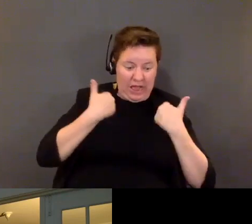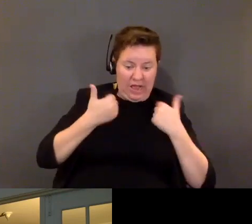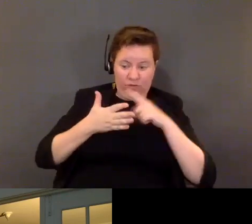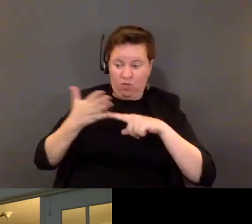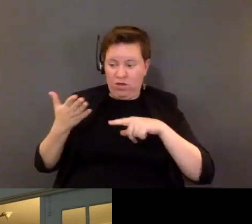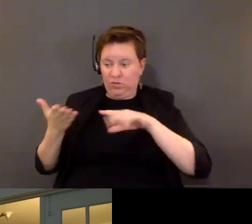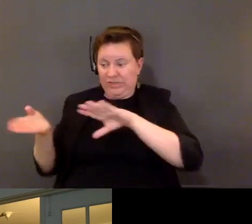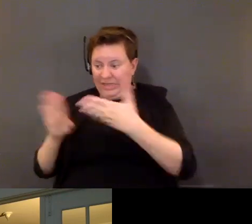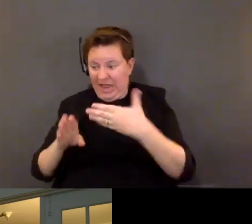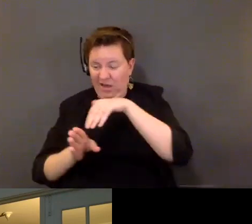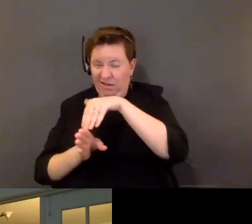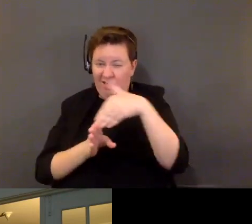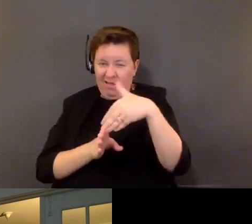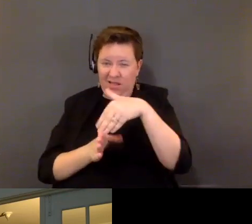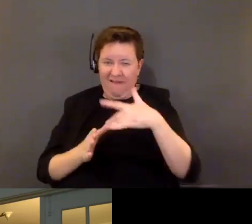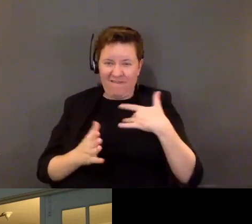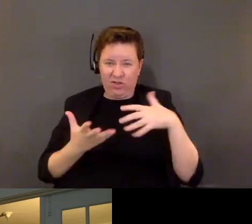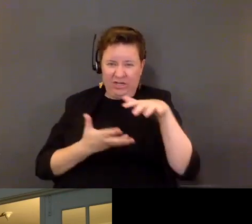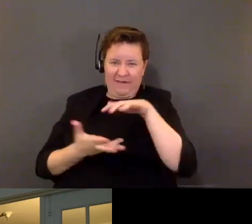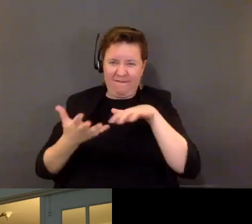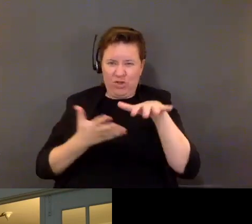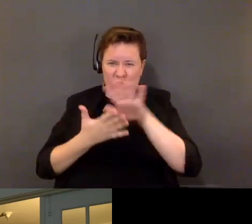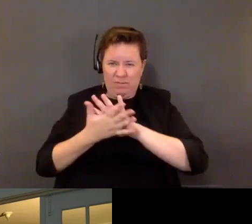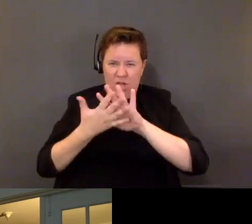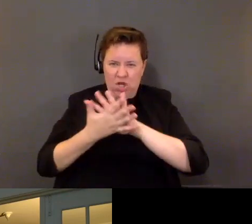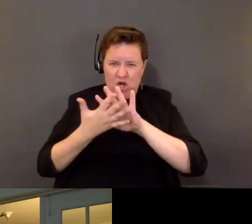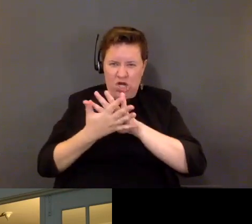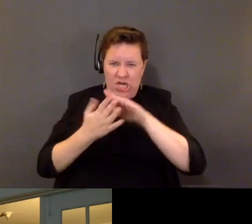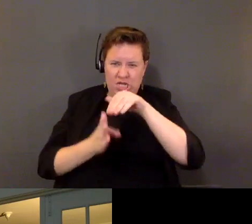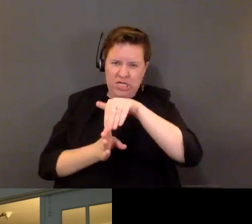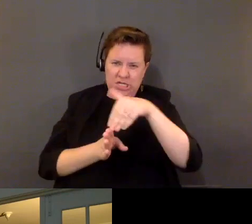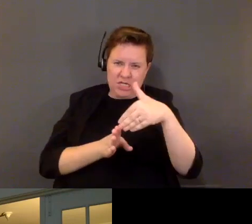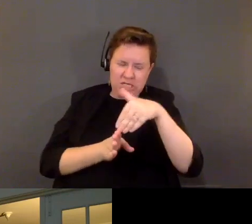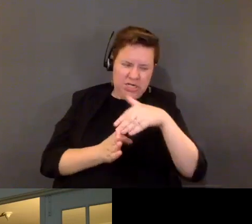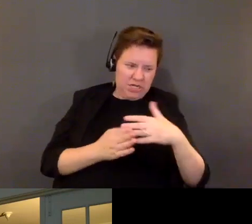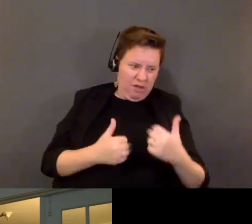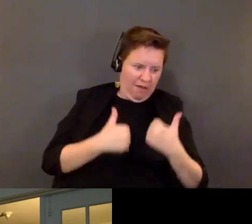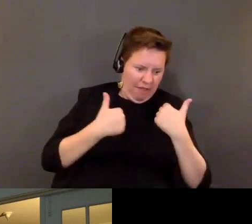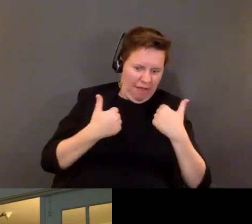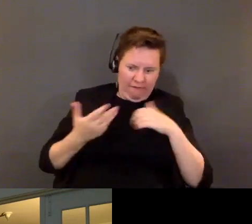had gotten confused and kind of blurry so i've been thinking about the fact that the thing that